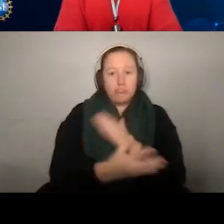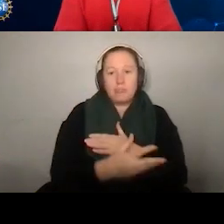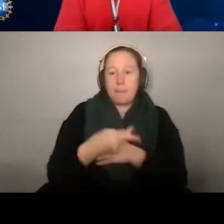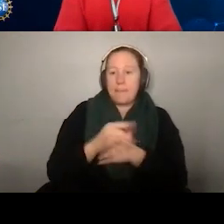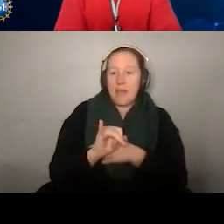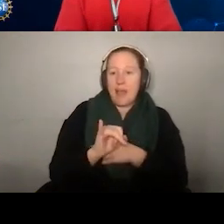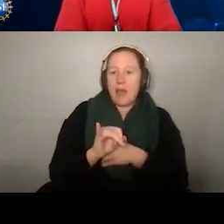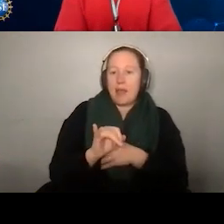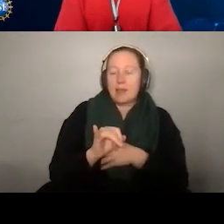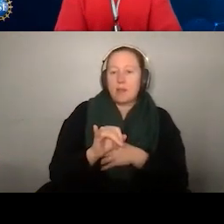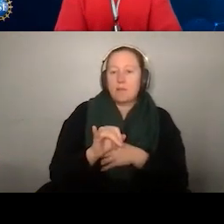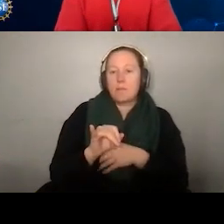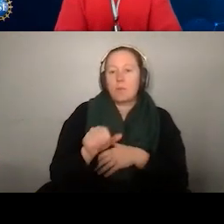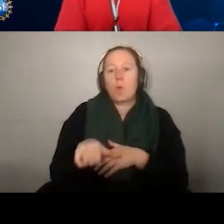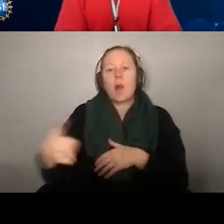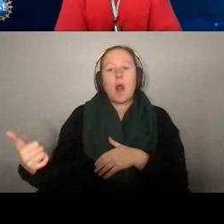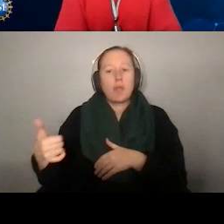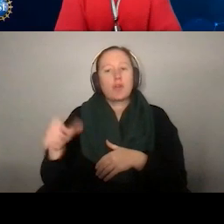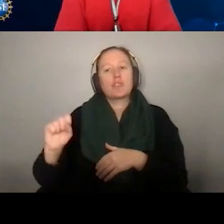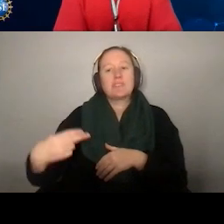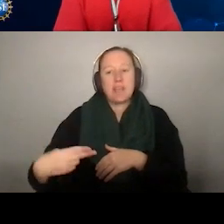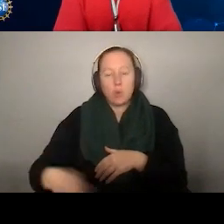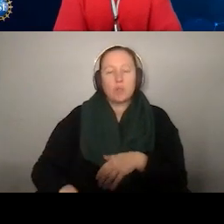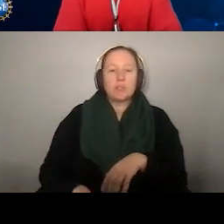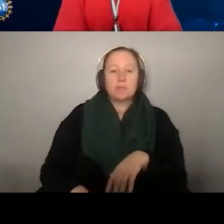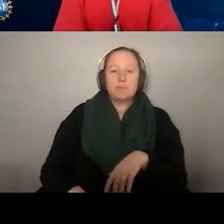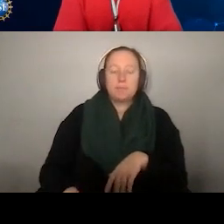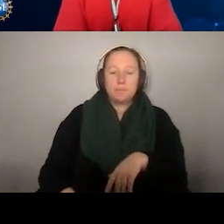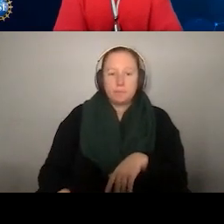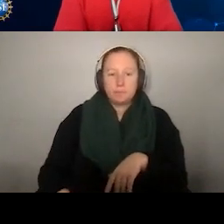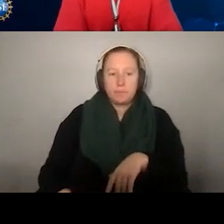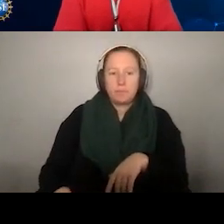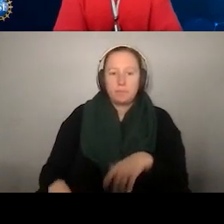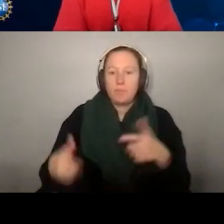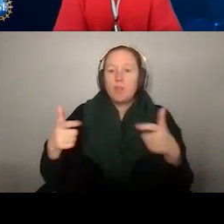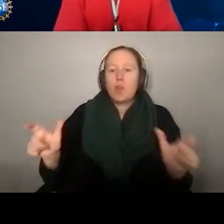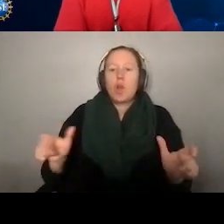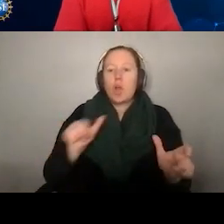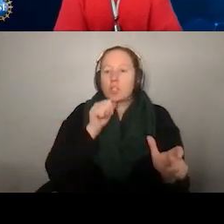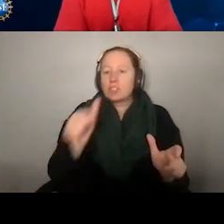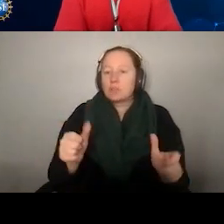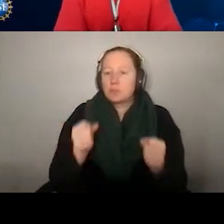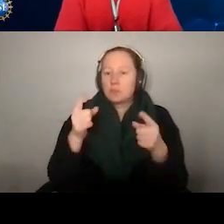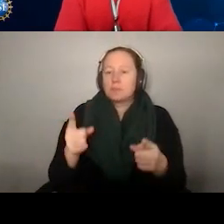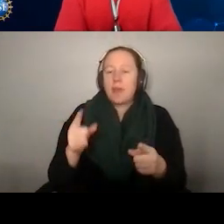and other organizational stakeholders. These large, unliquidated balances could indicate there may be a problem